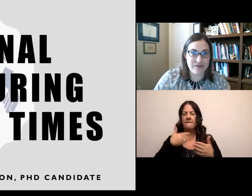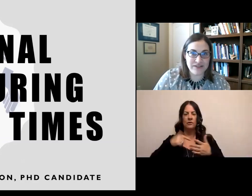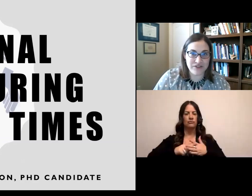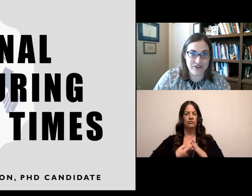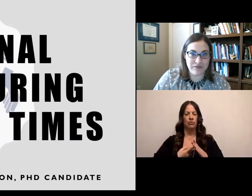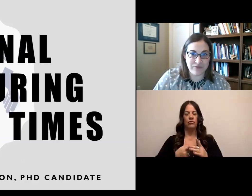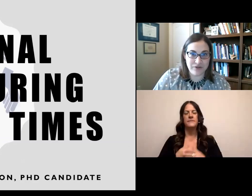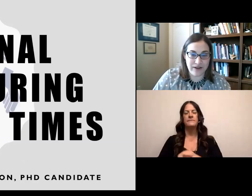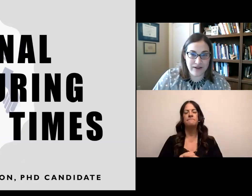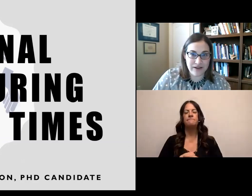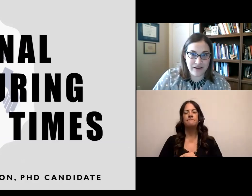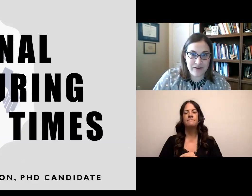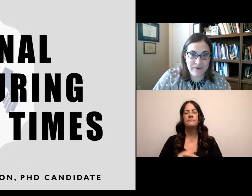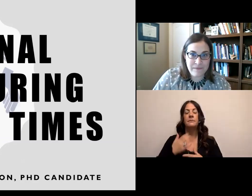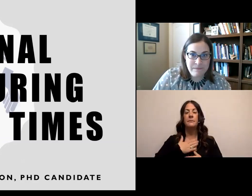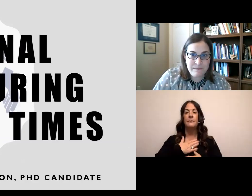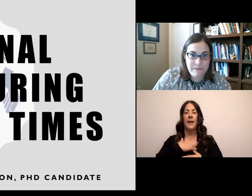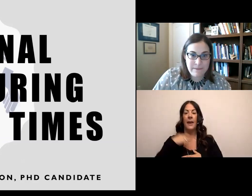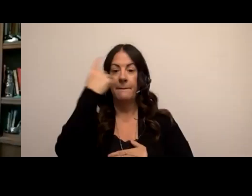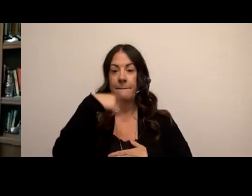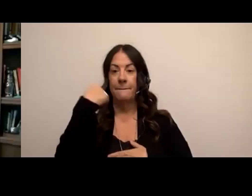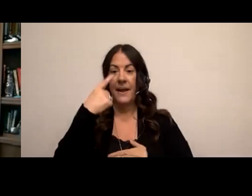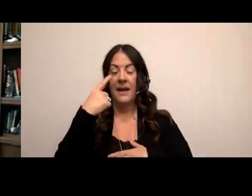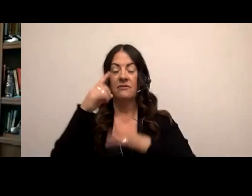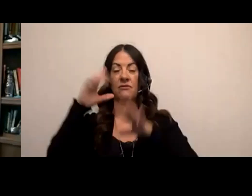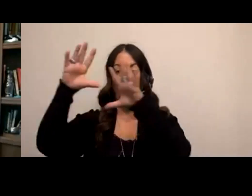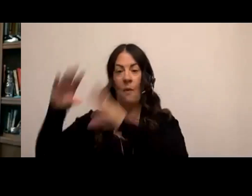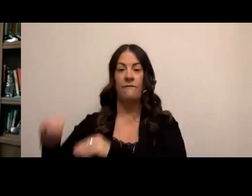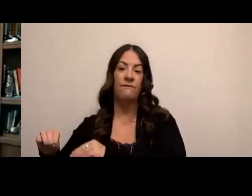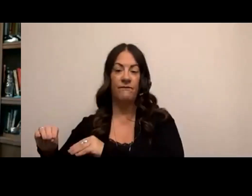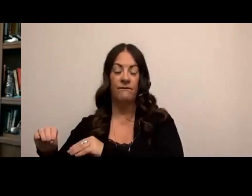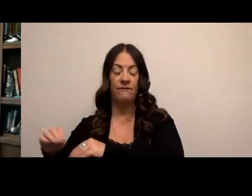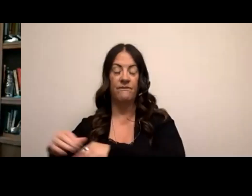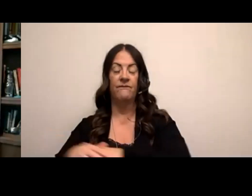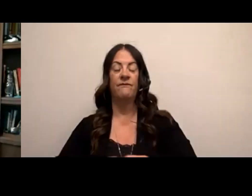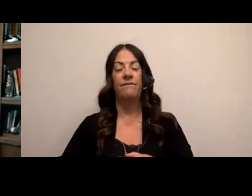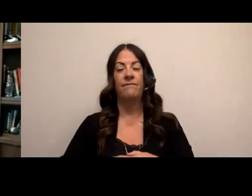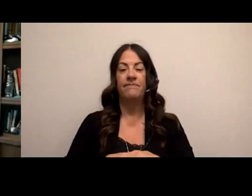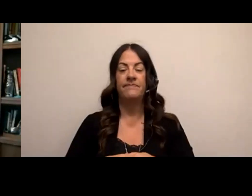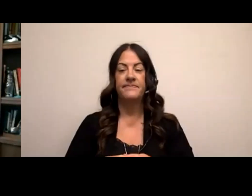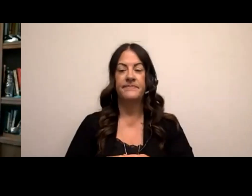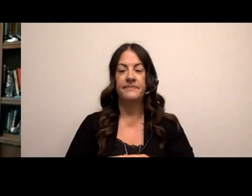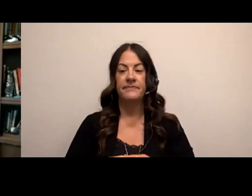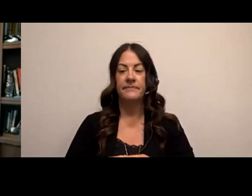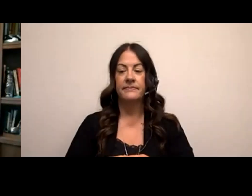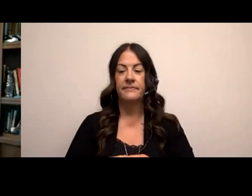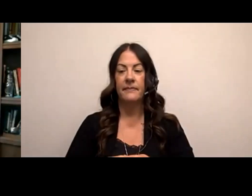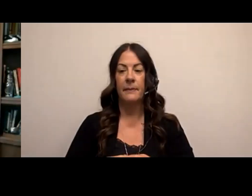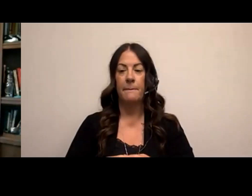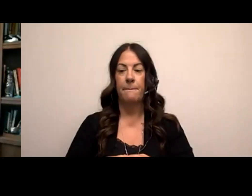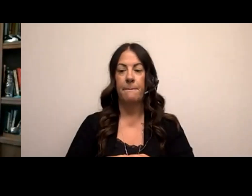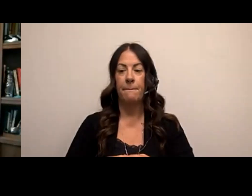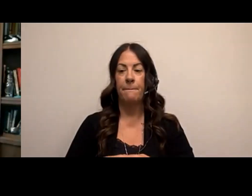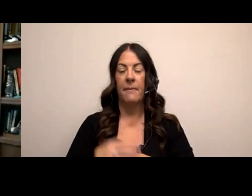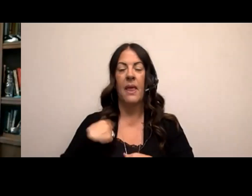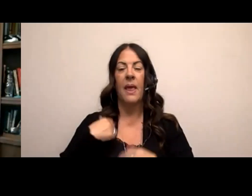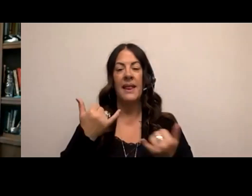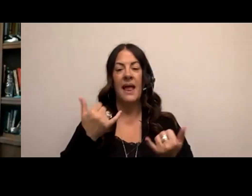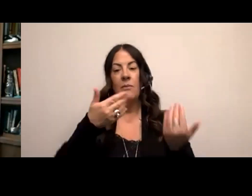MY SCREEN AND I'M GOING TO GO TO THE CHAT BOX. STARTED SO